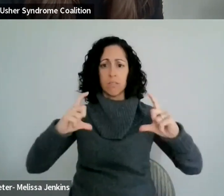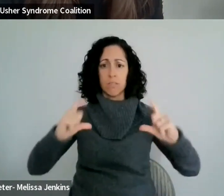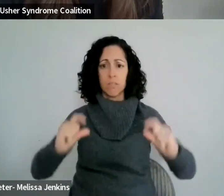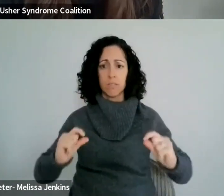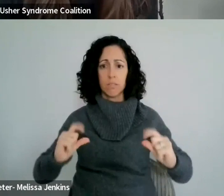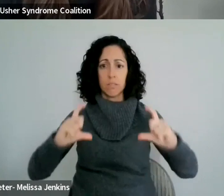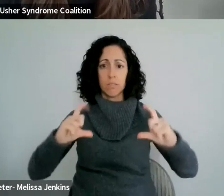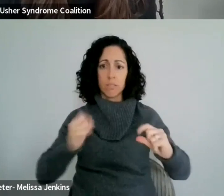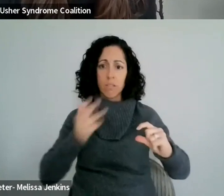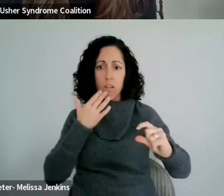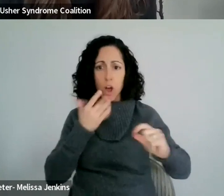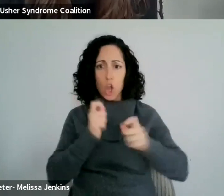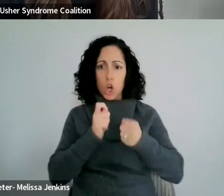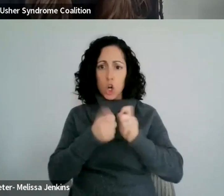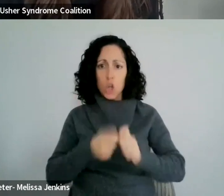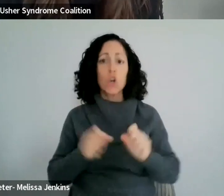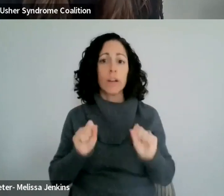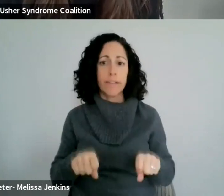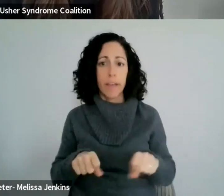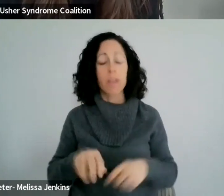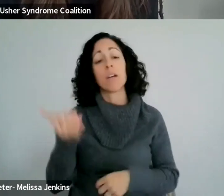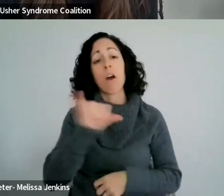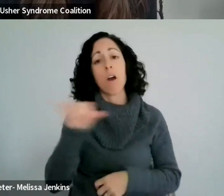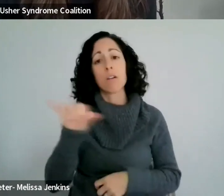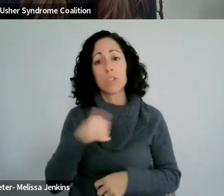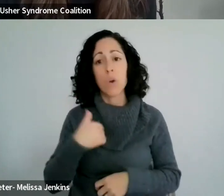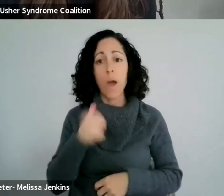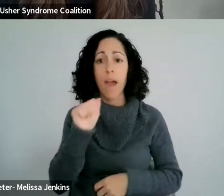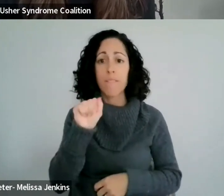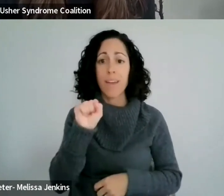Let's see. We have our ASL interpreters with us today as well.